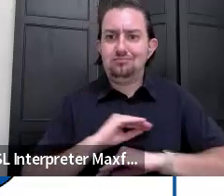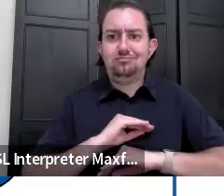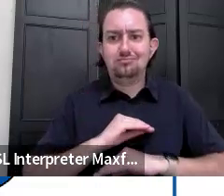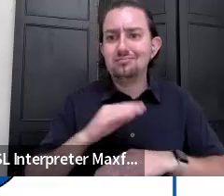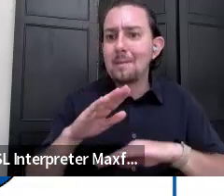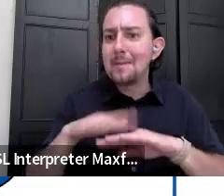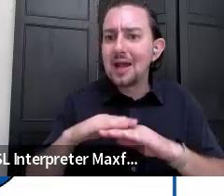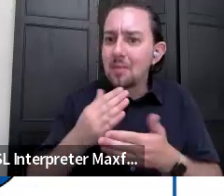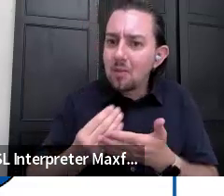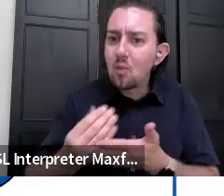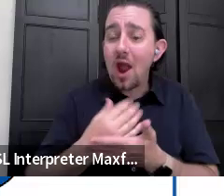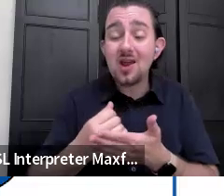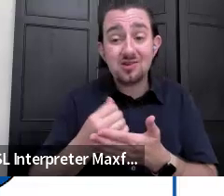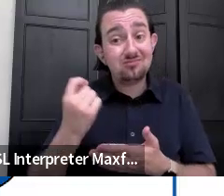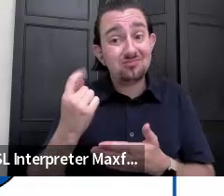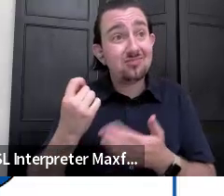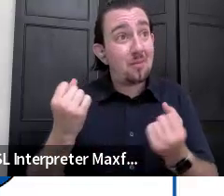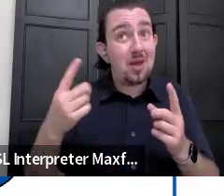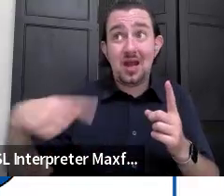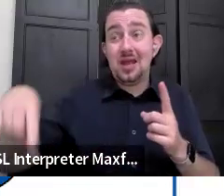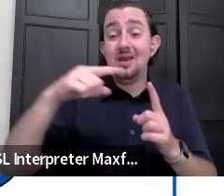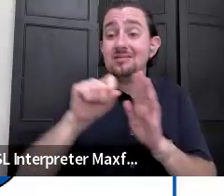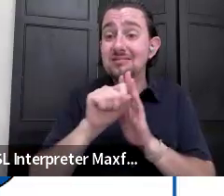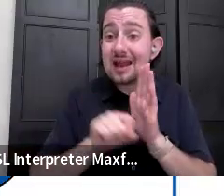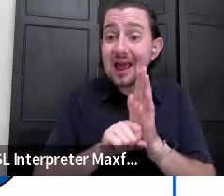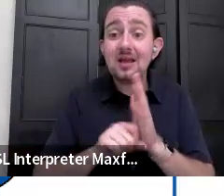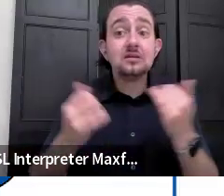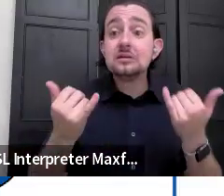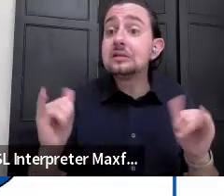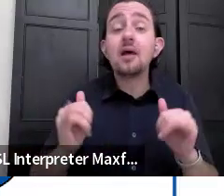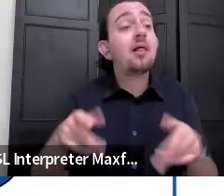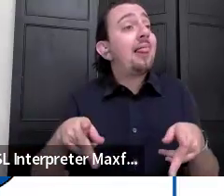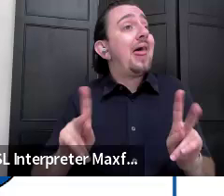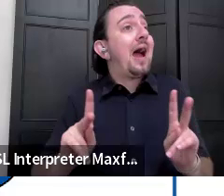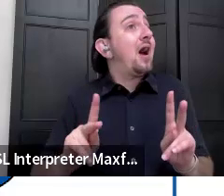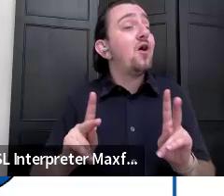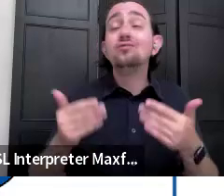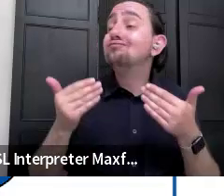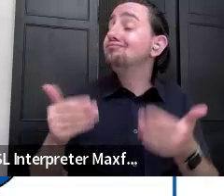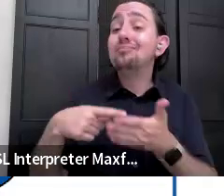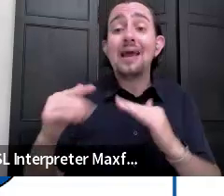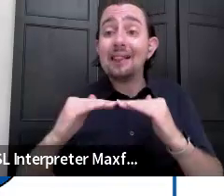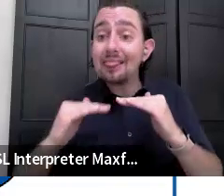somebody a subminimum wage when they have a disability in most states. Not every state. But most states still allow this.